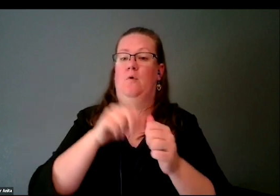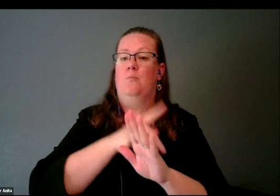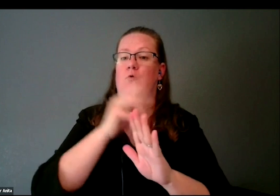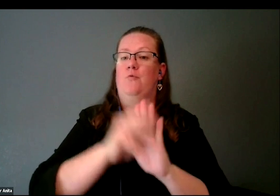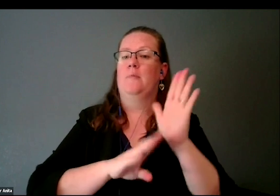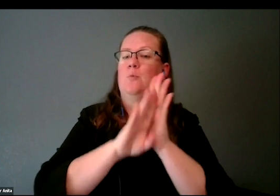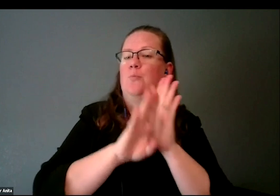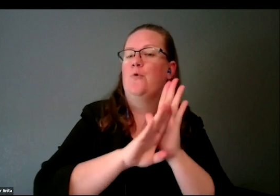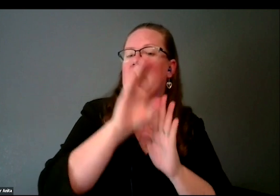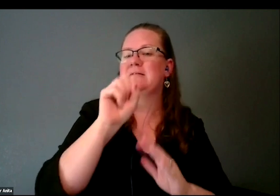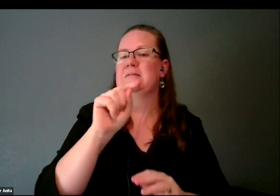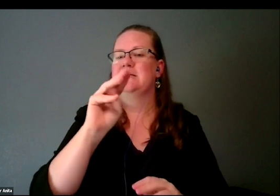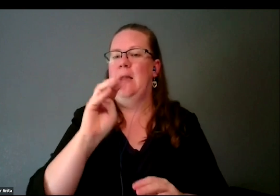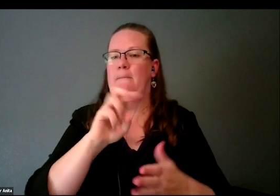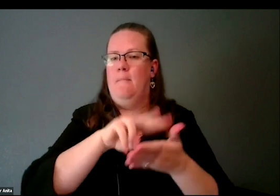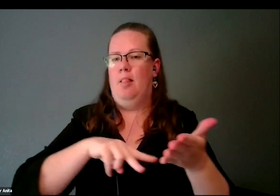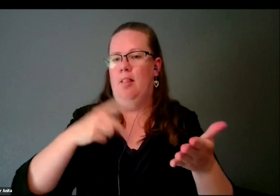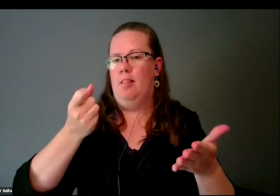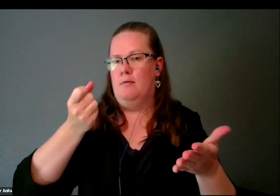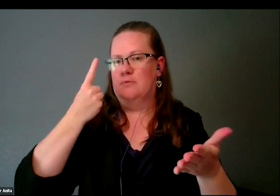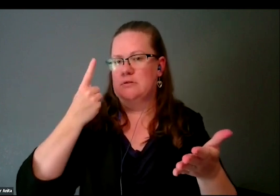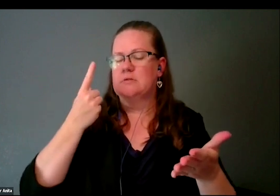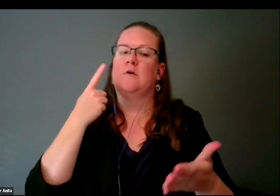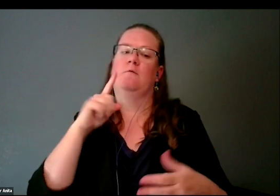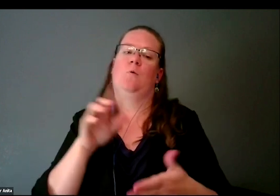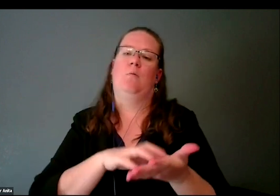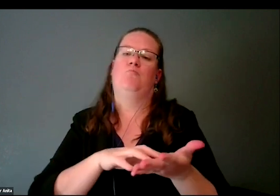One is Project INSPIRE, which is primarily focused